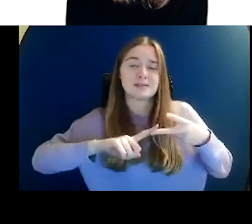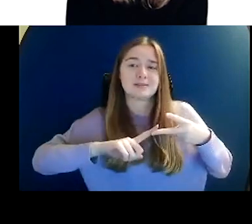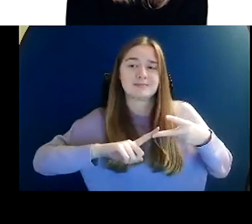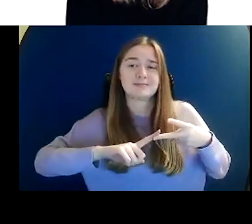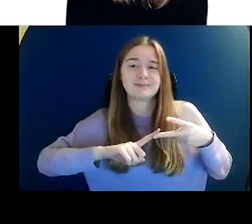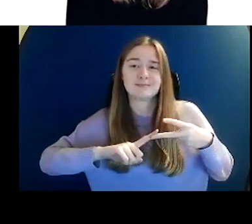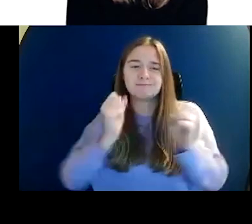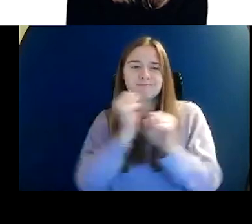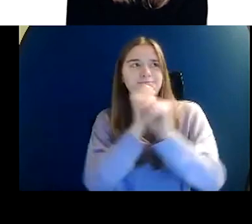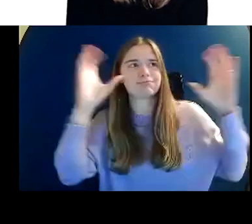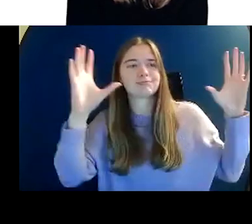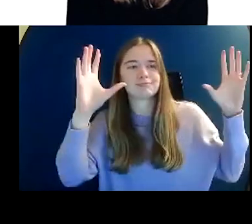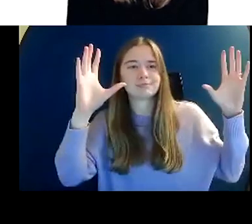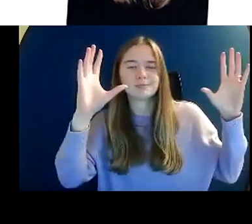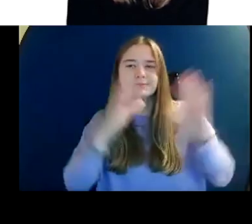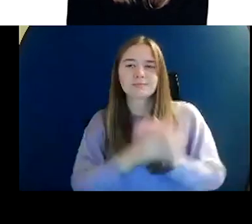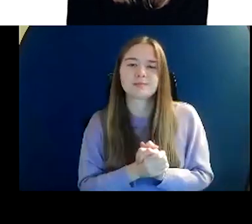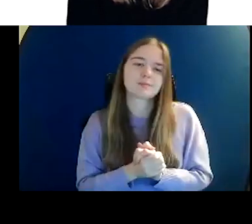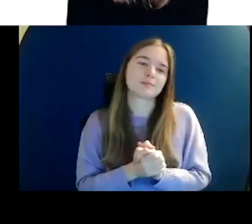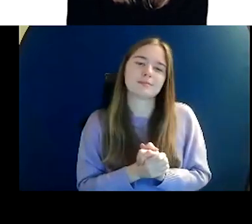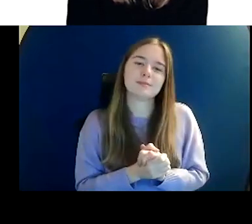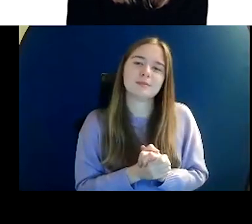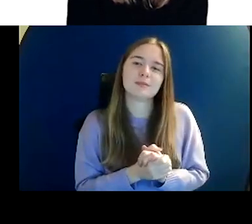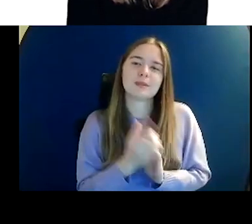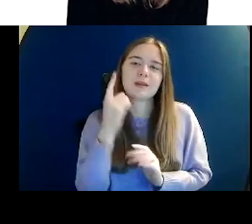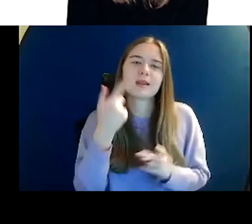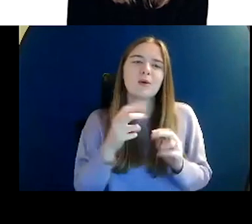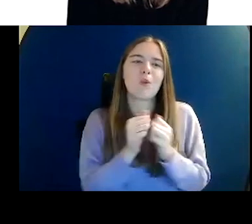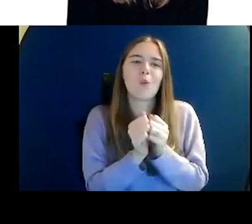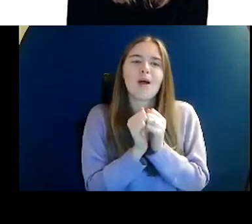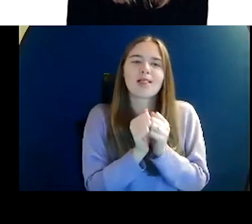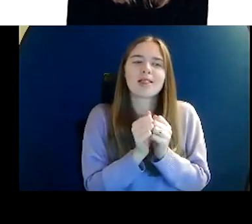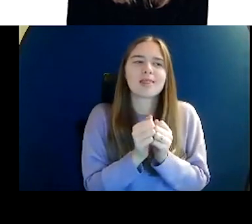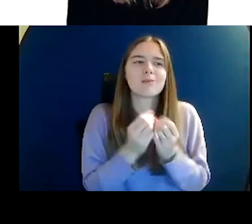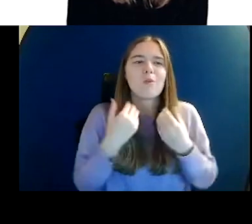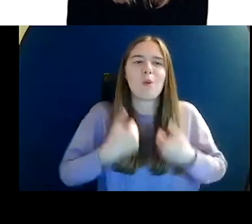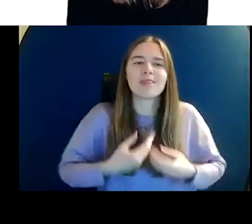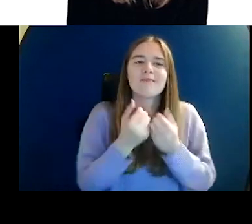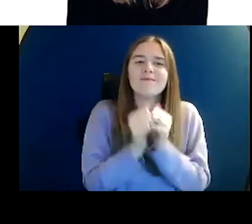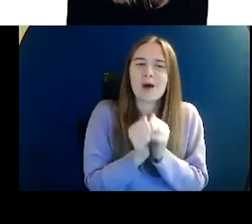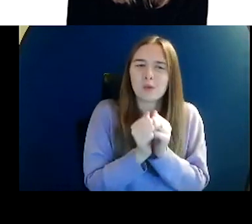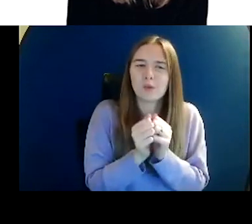is kind of, I think if we redefine wealth and value in our society, we'll definitely make a huge step forward